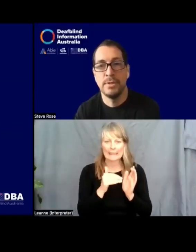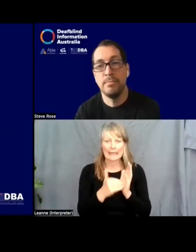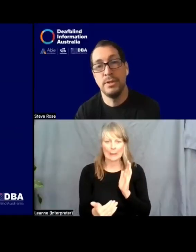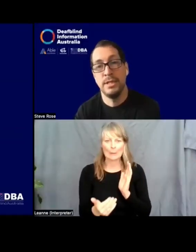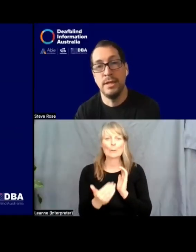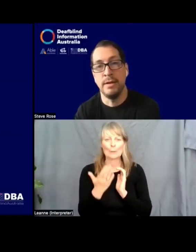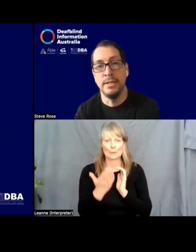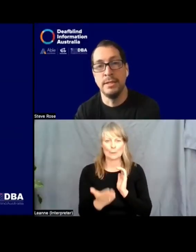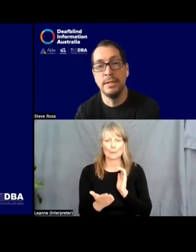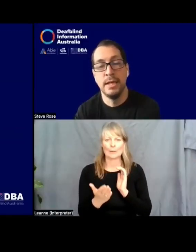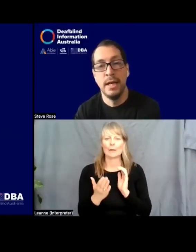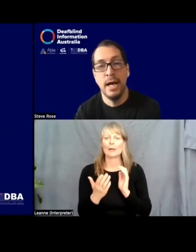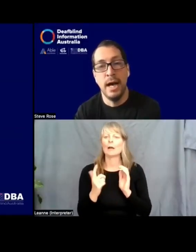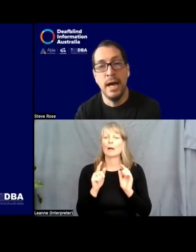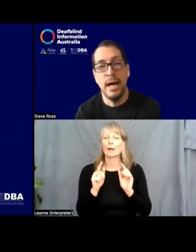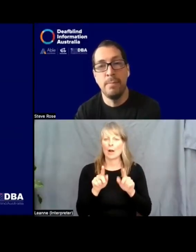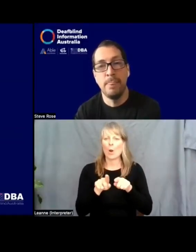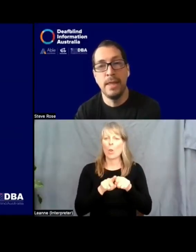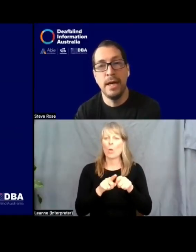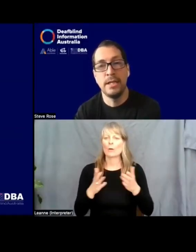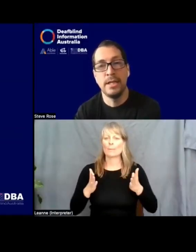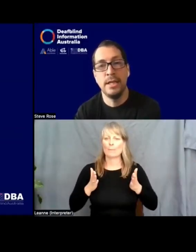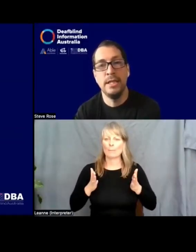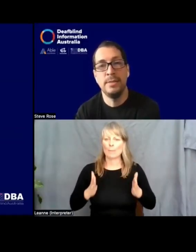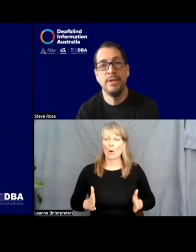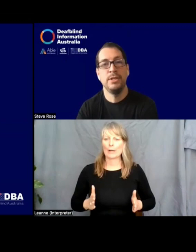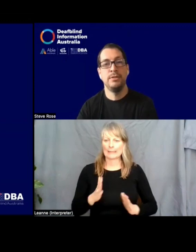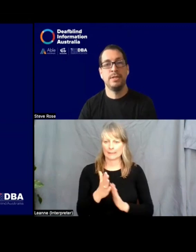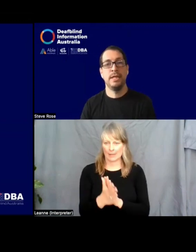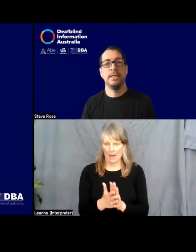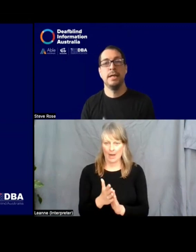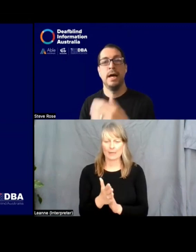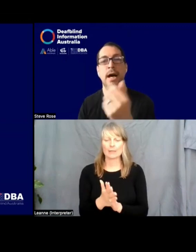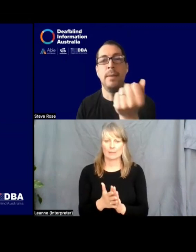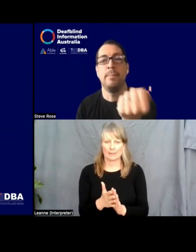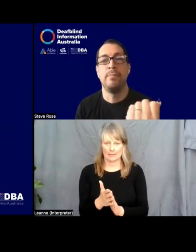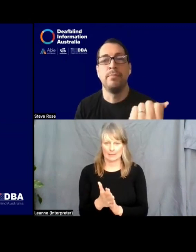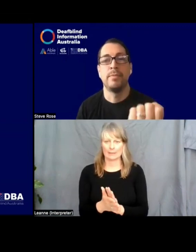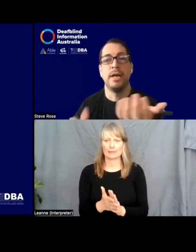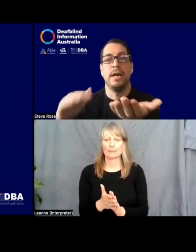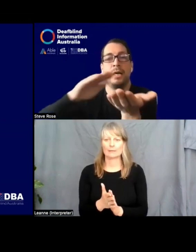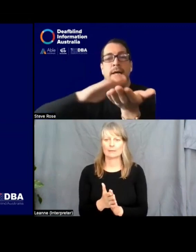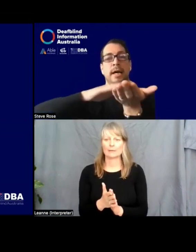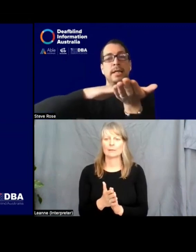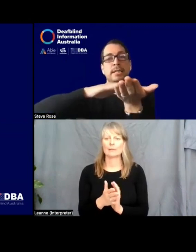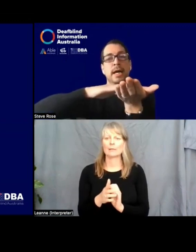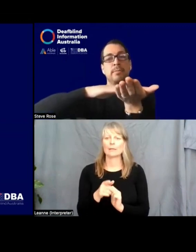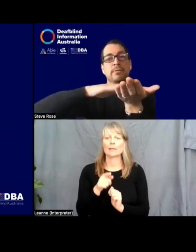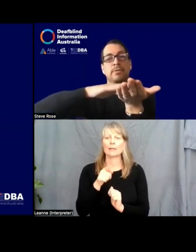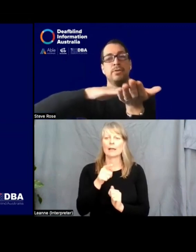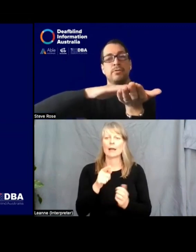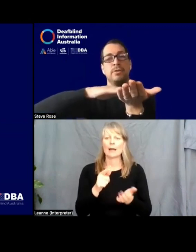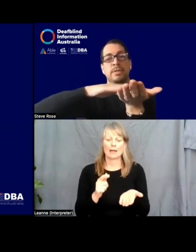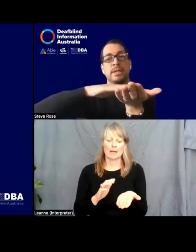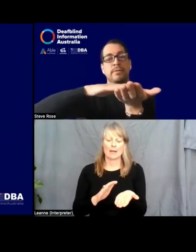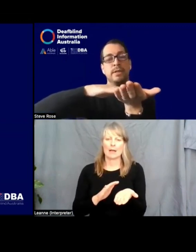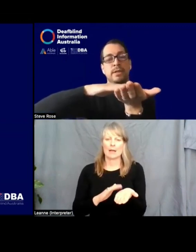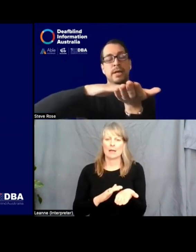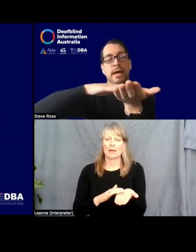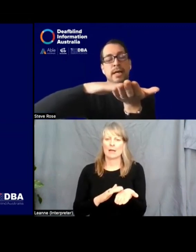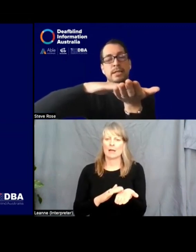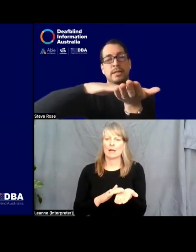some body signs, and so he's been using a hand tap. He's been given a hand